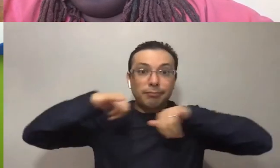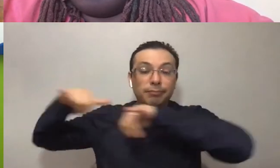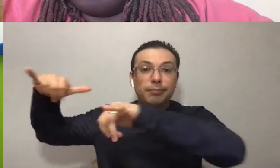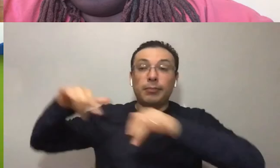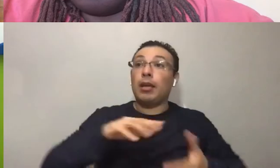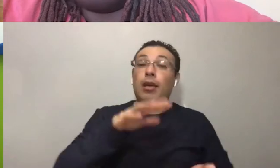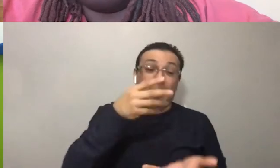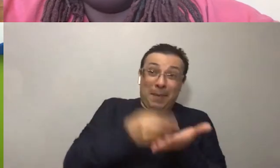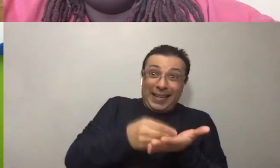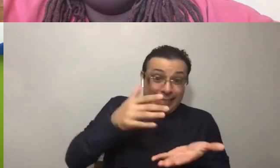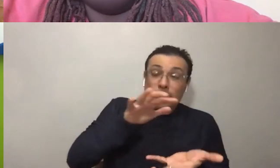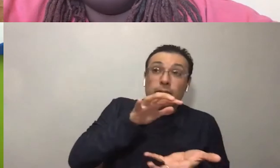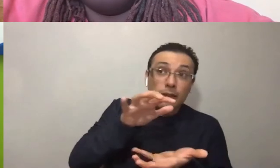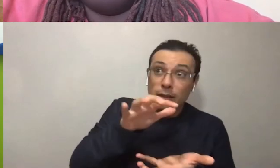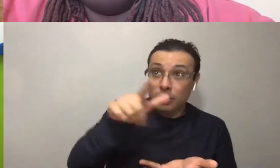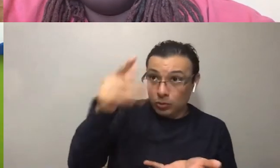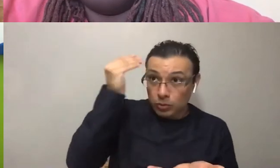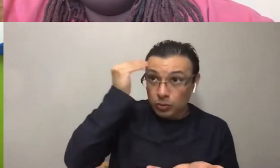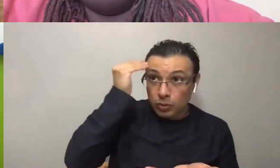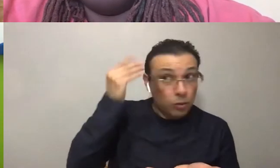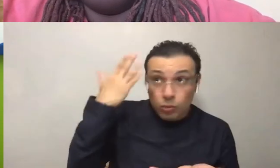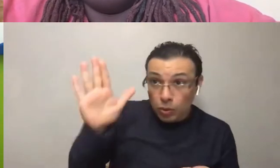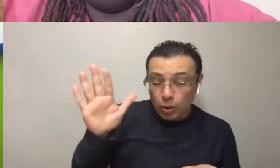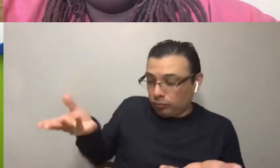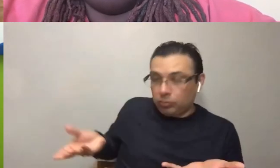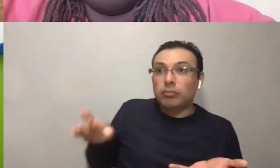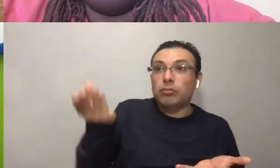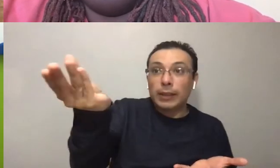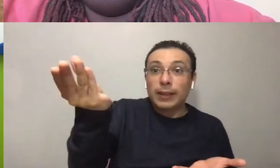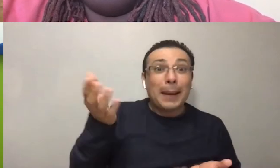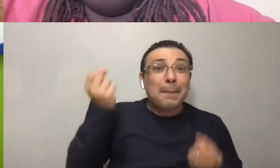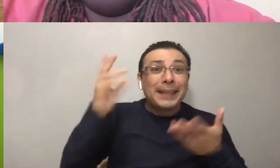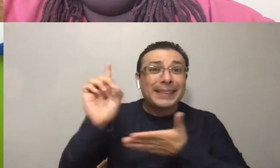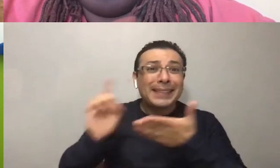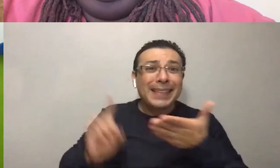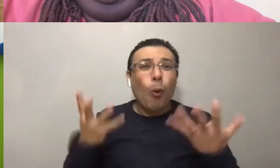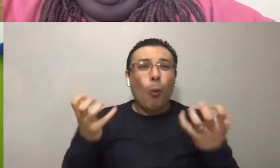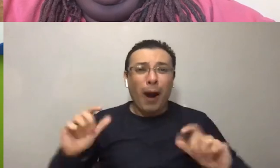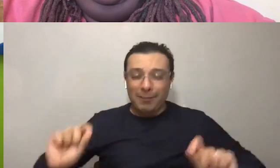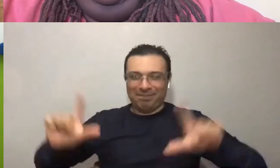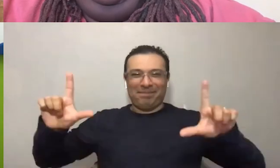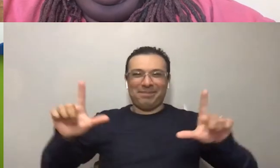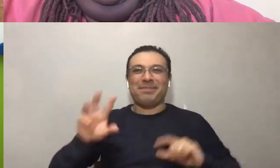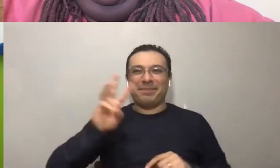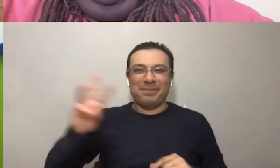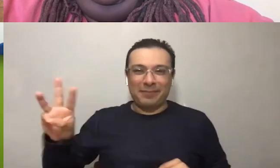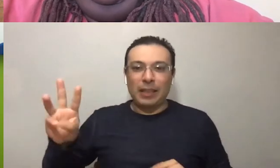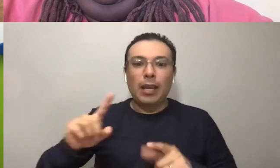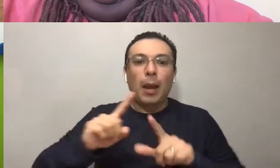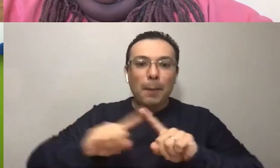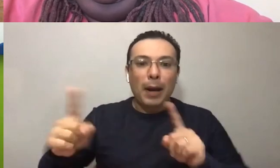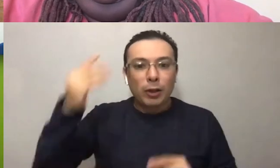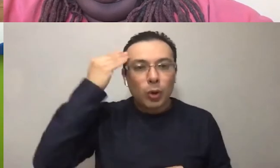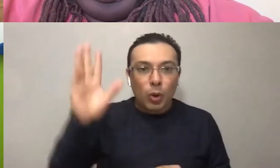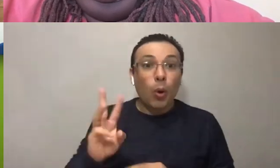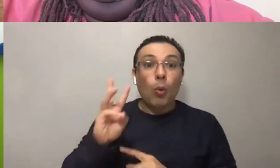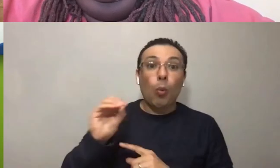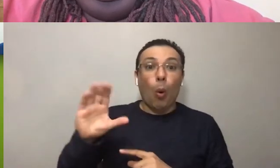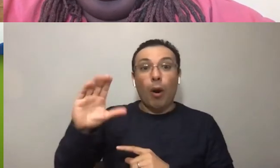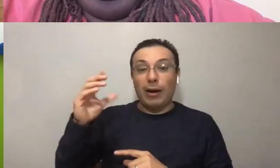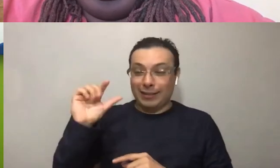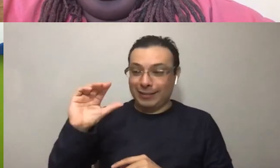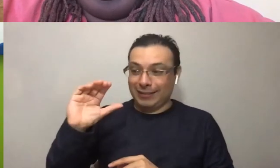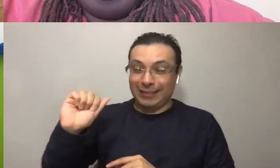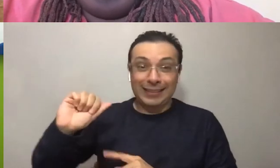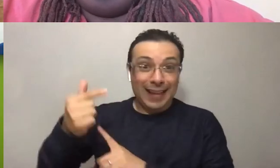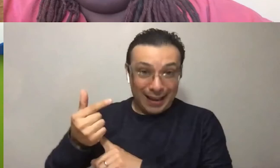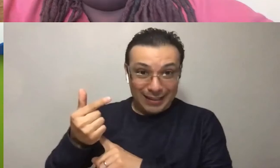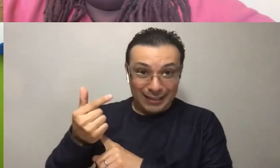There’s a lot of designers out there who would love to make you a website who could not tell you what WCAG 2.0 AA compliant is. But I know, and I can’t even build a website. That’s a problem, right?